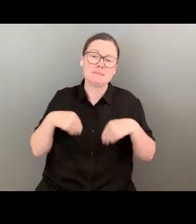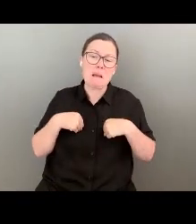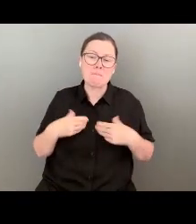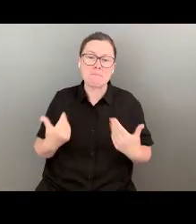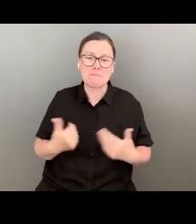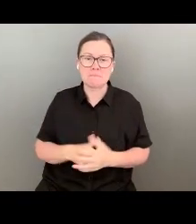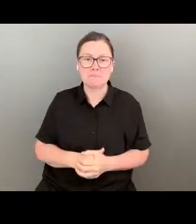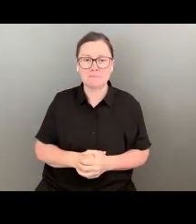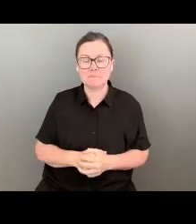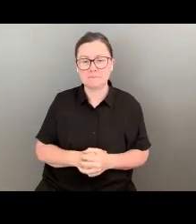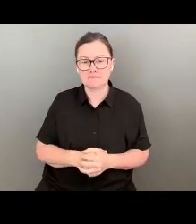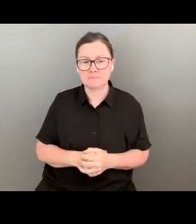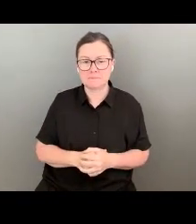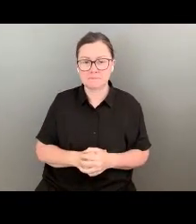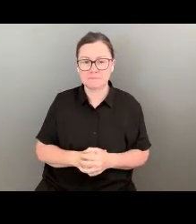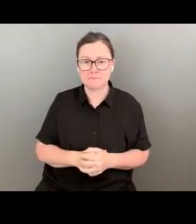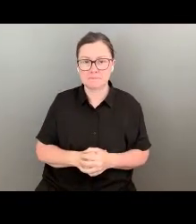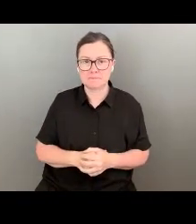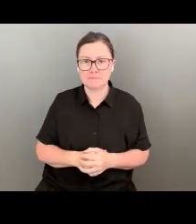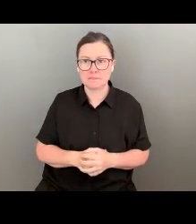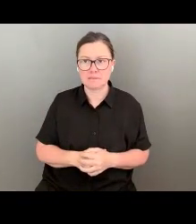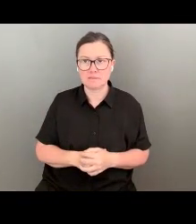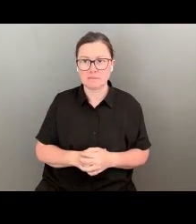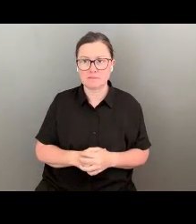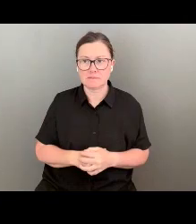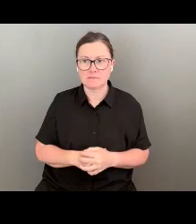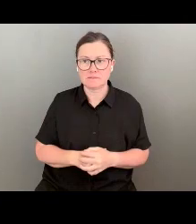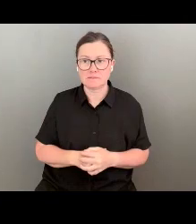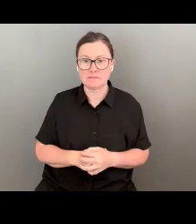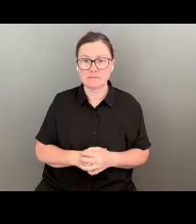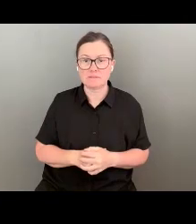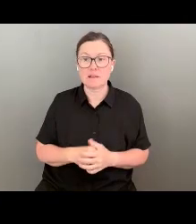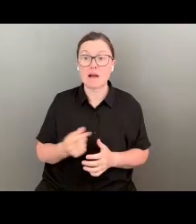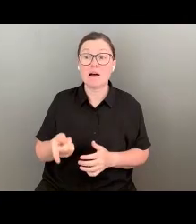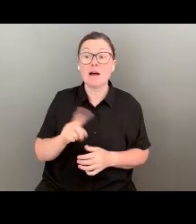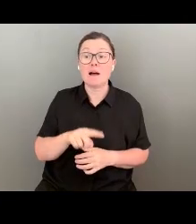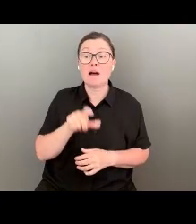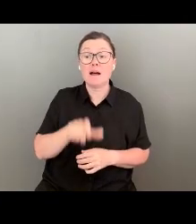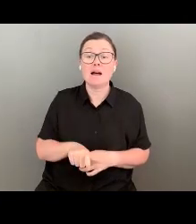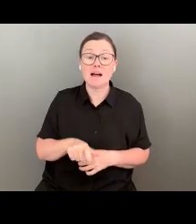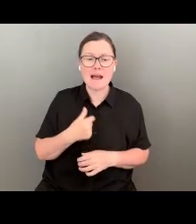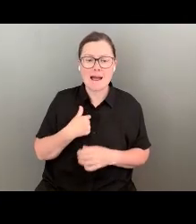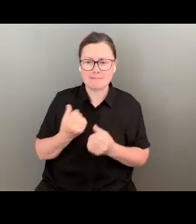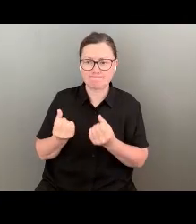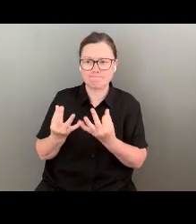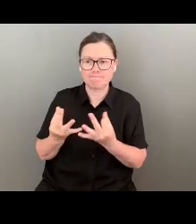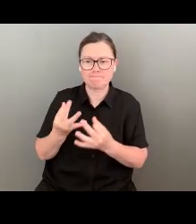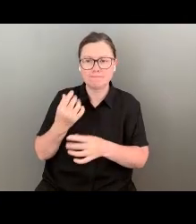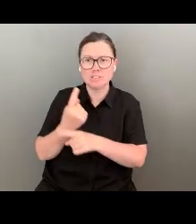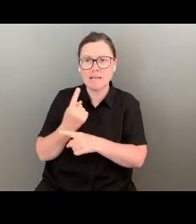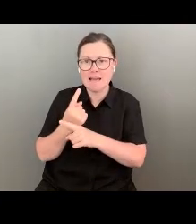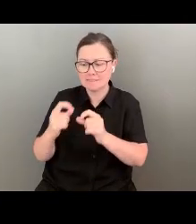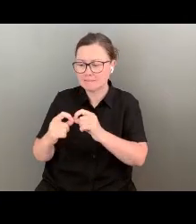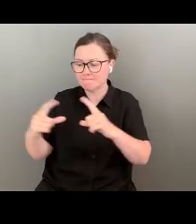Okay. Well, I do not have the chat open, so hopefully if there are questions, someone will let me know. Hi.